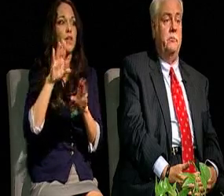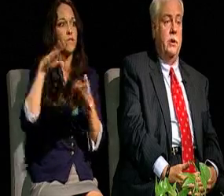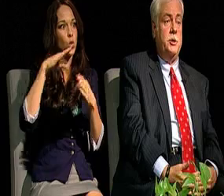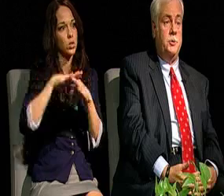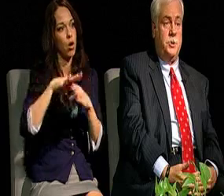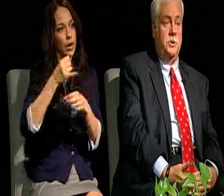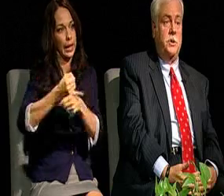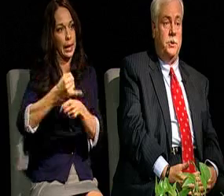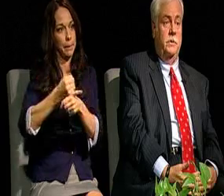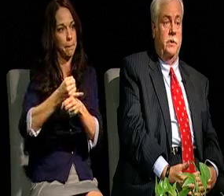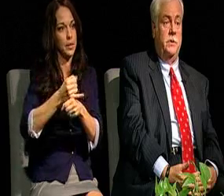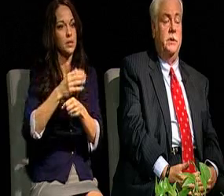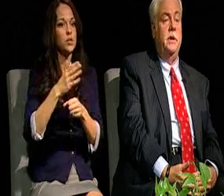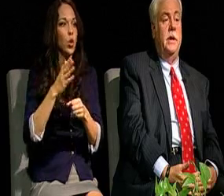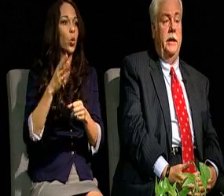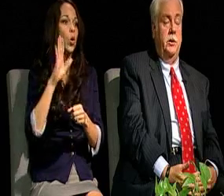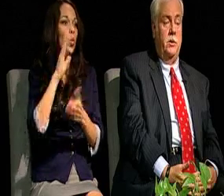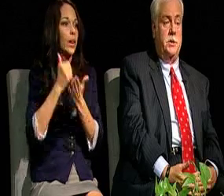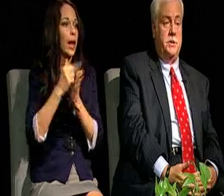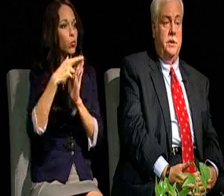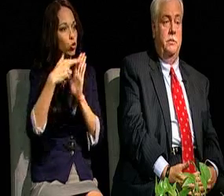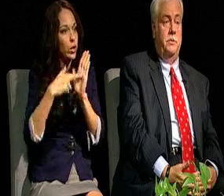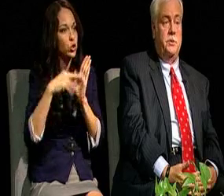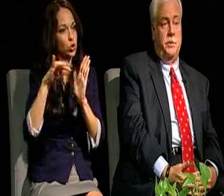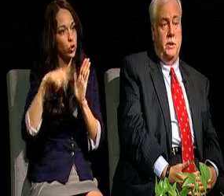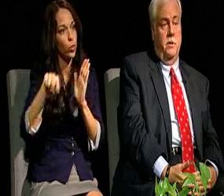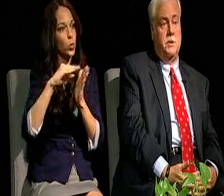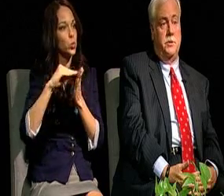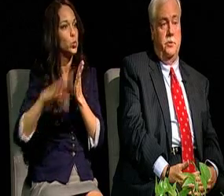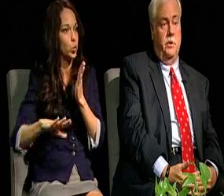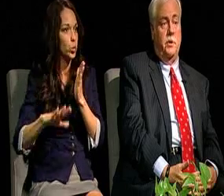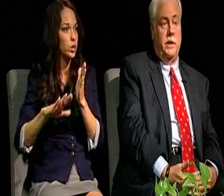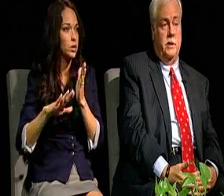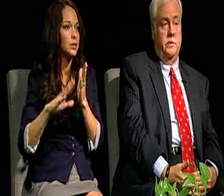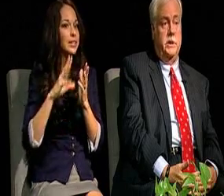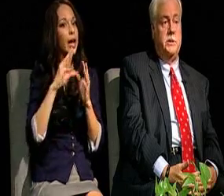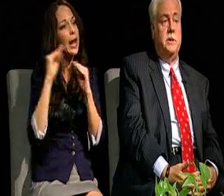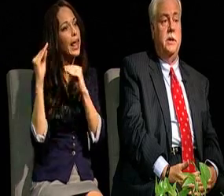It registers students to vote and encourages them through seminars and through other activities